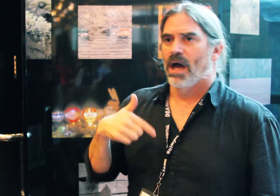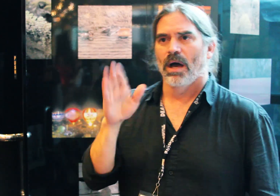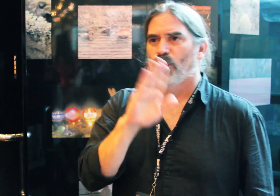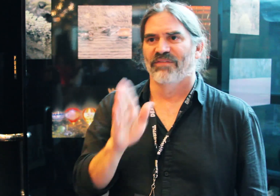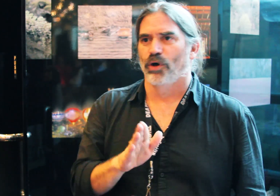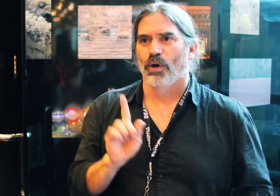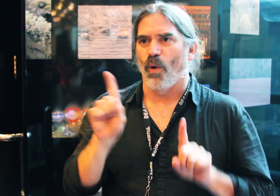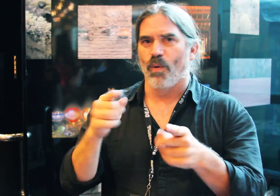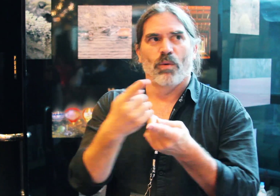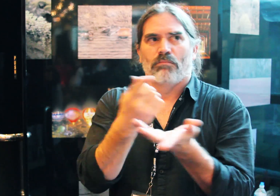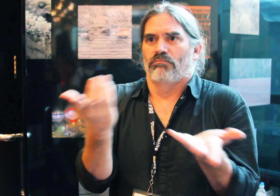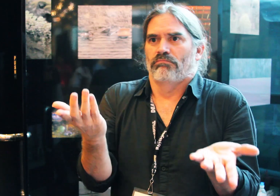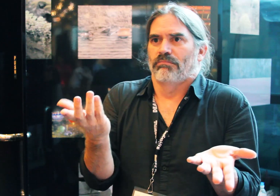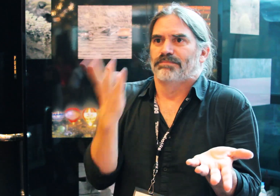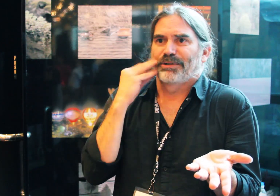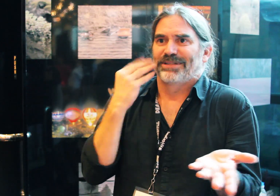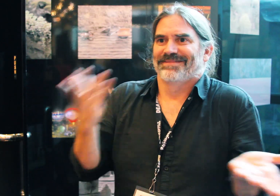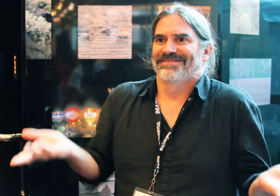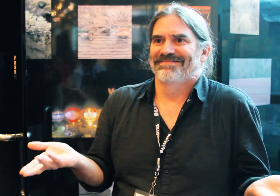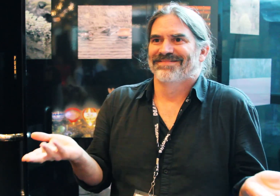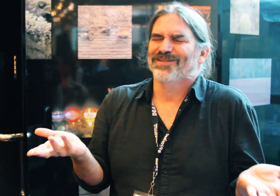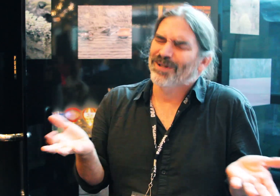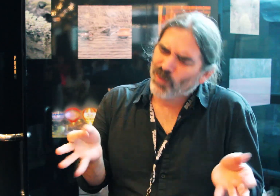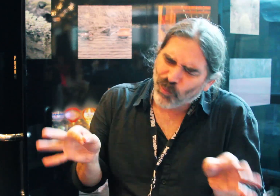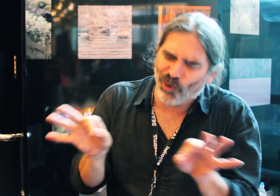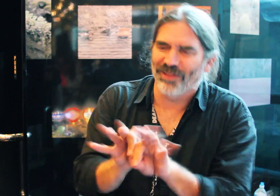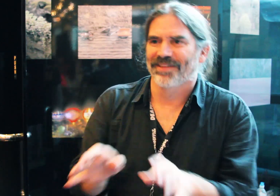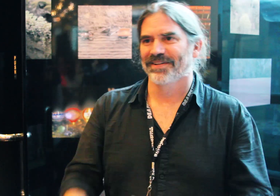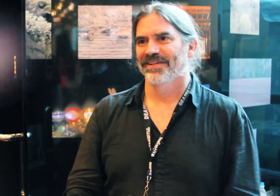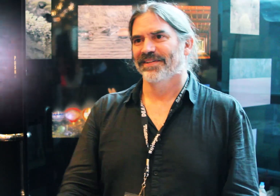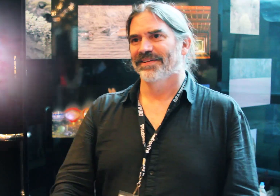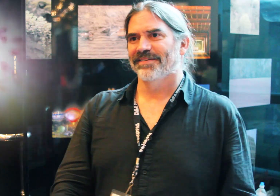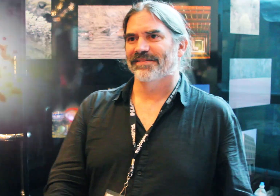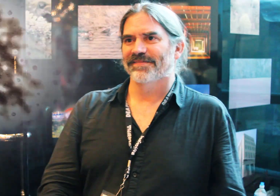I would have never gone, or experienced this. It's worth it.